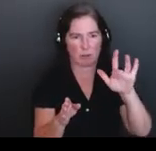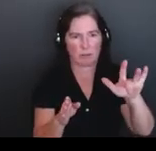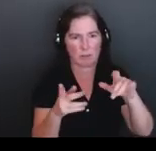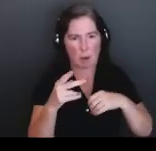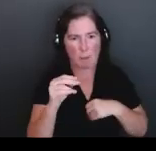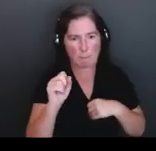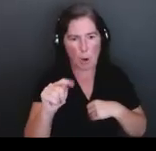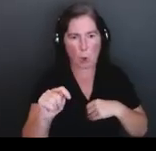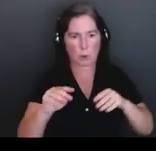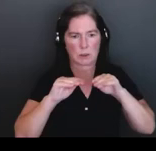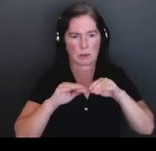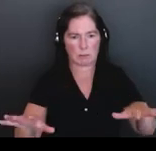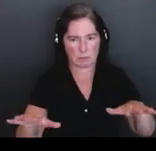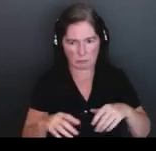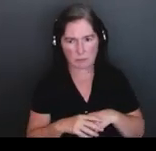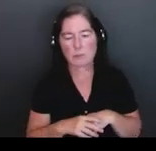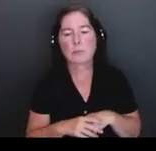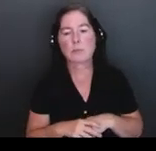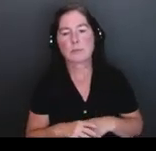Because of the post and stream start a conversation, this is what Teams is offering for communicating with everybody. So and you can do that in the channels too. If you're wanting to communicate